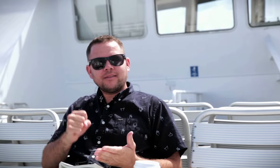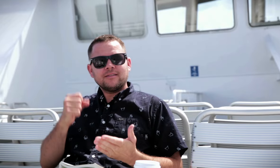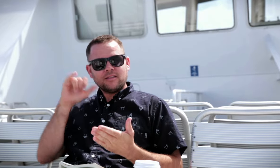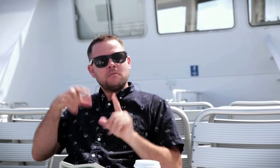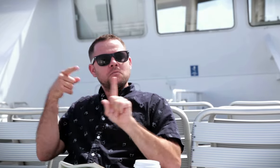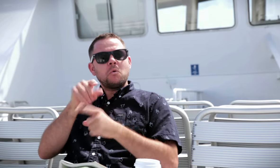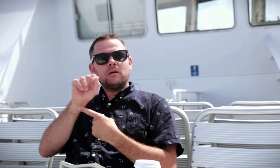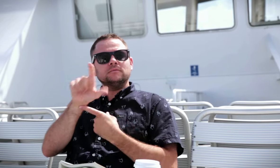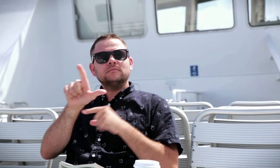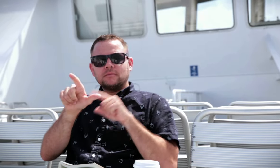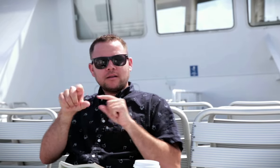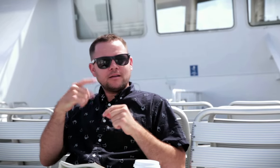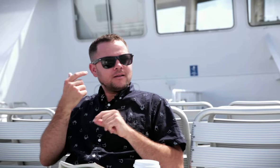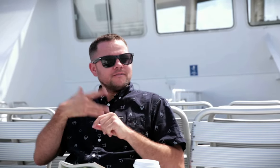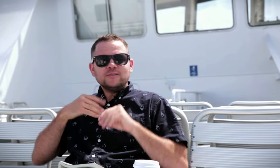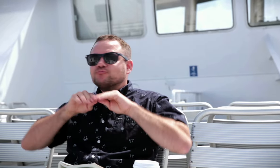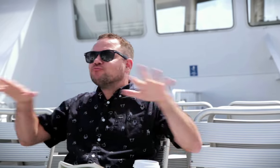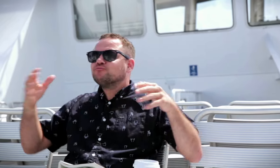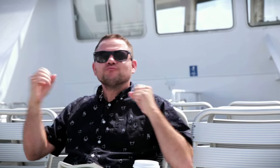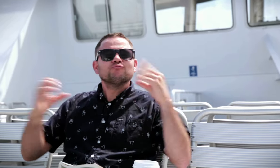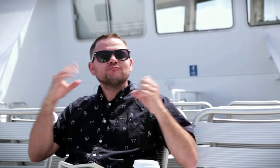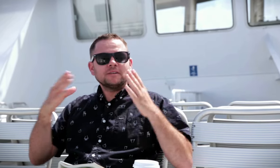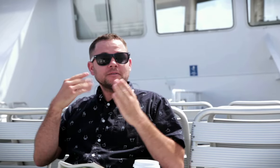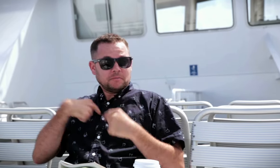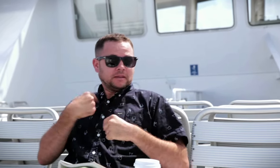That's fascinating to me. Now only if ASL could be part of everyday life.